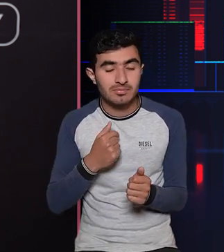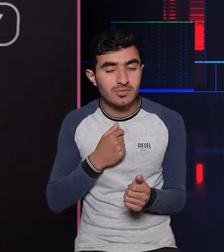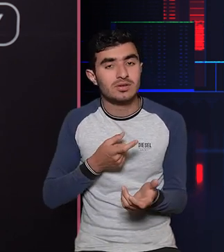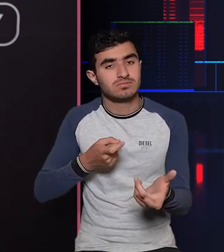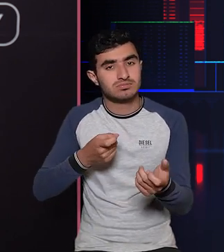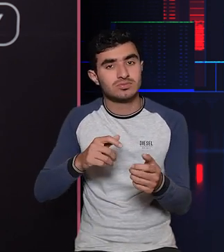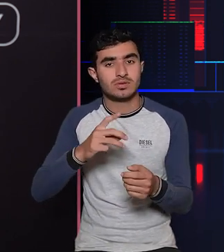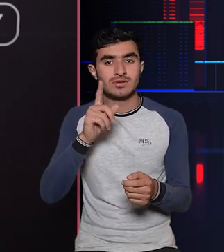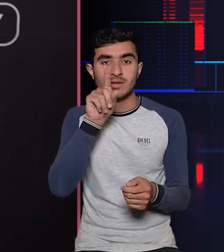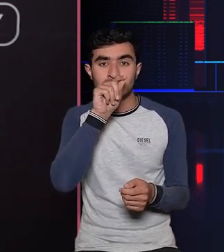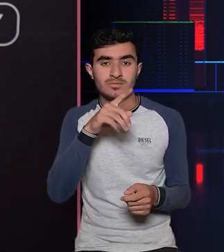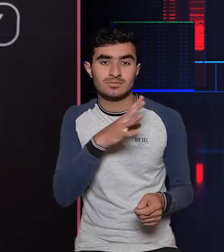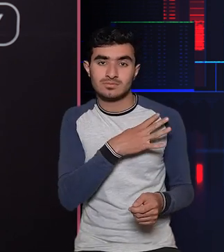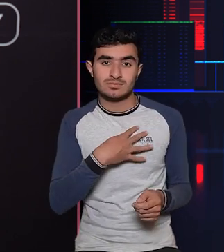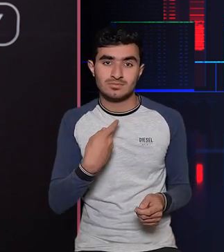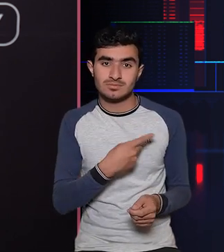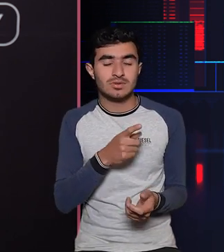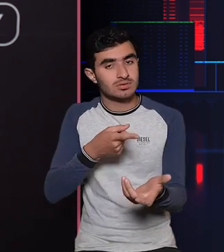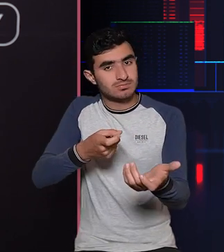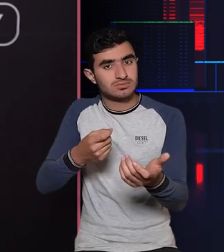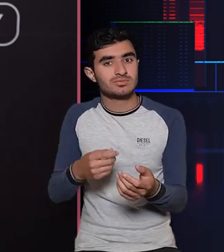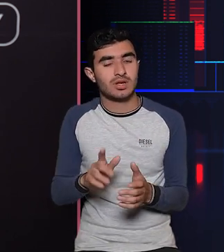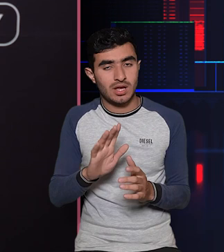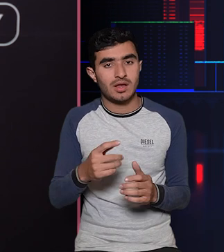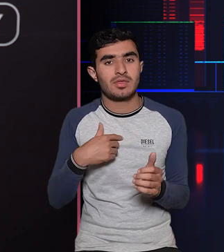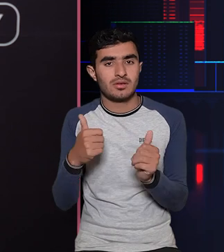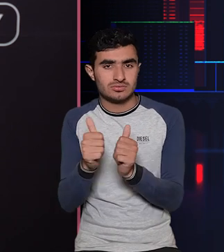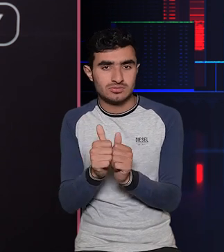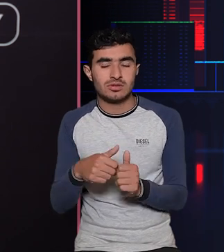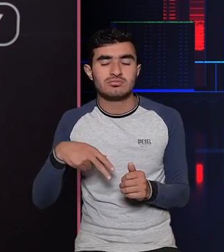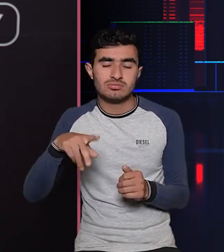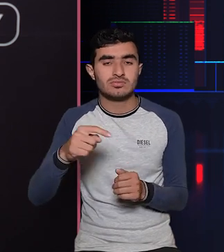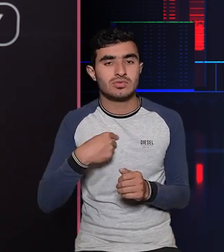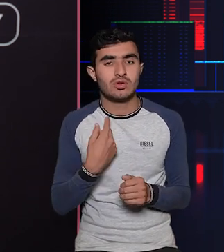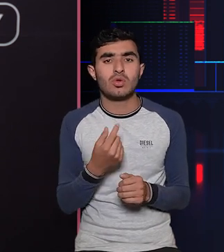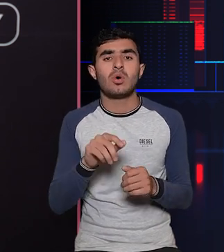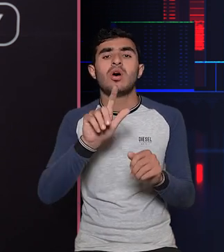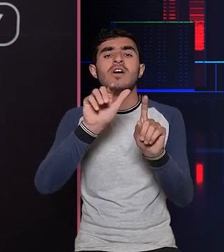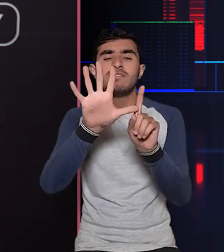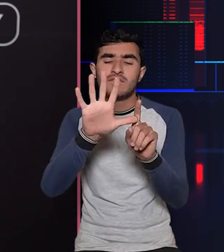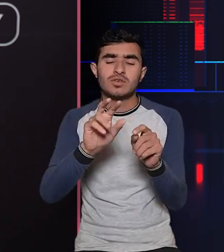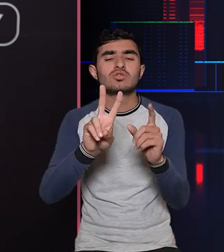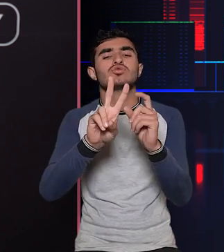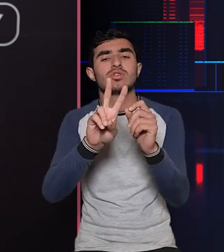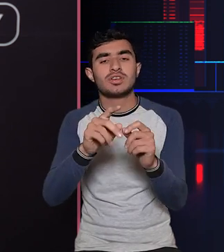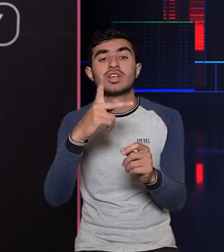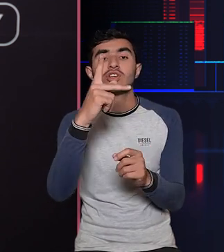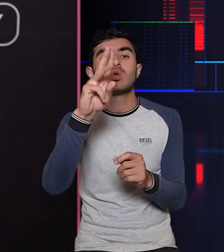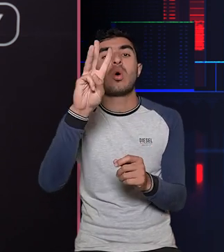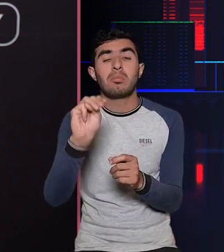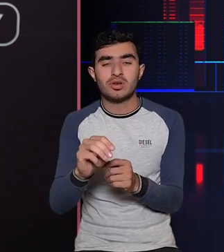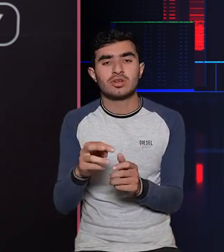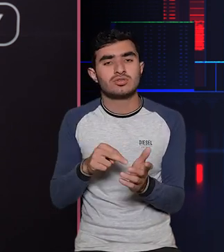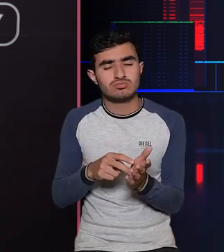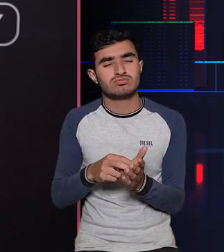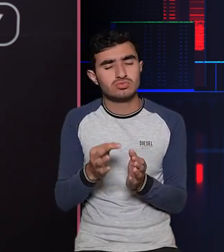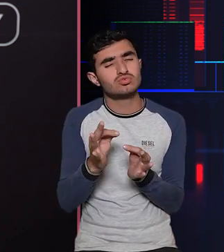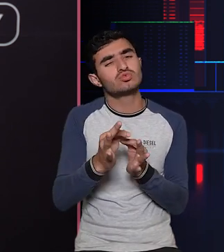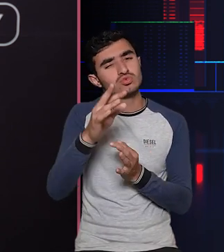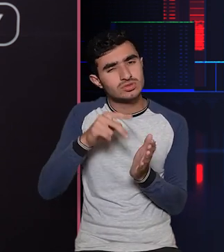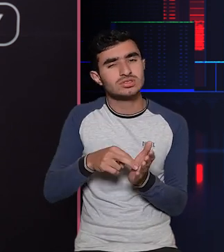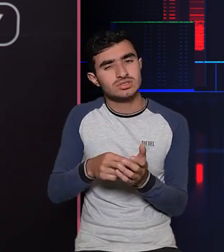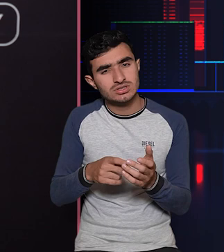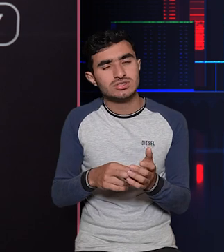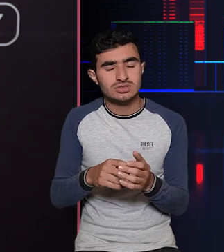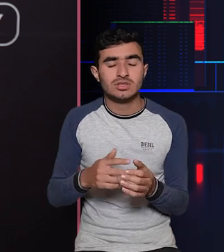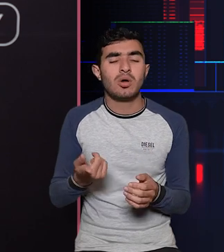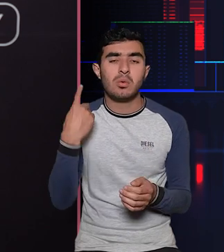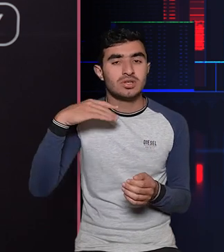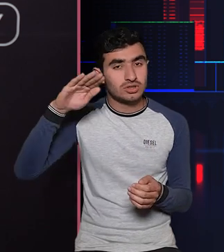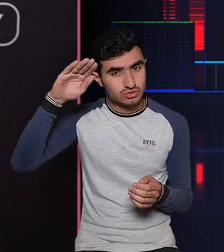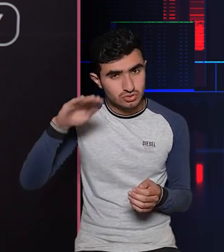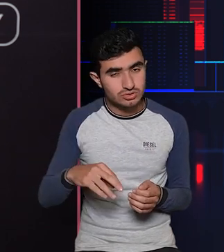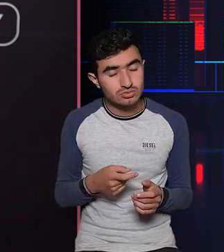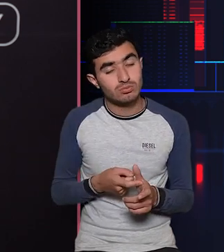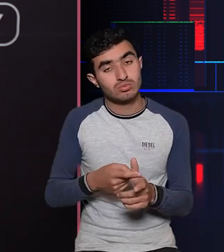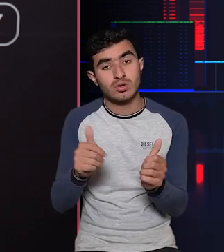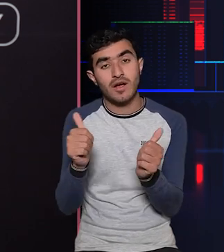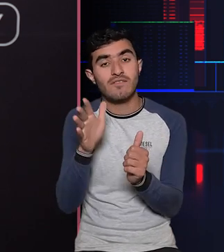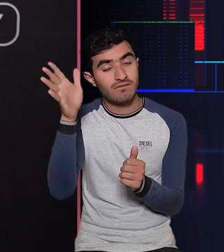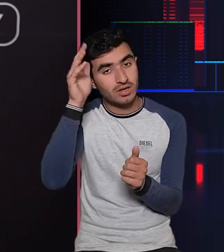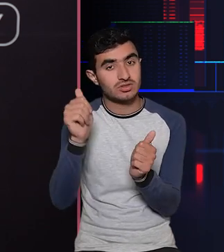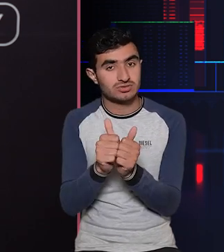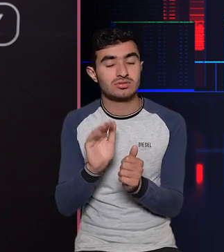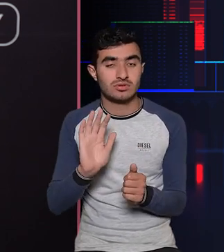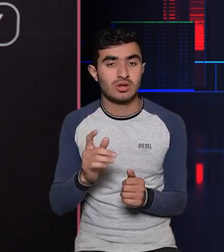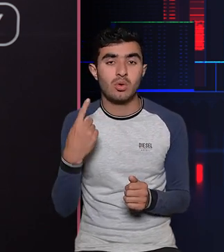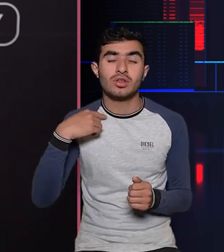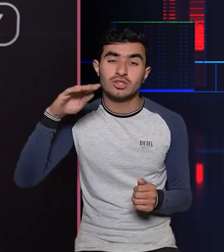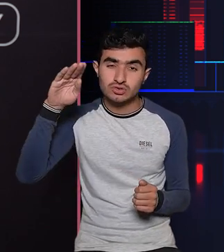with my father and when we used to go to hunt partridges we had to walk for 15 to 20 kilometers.